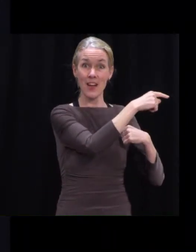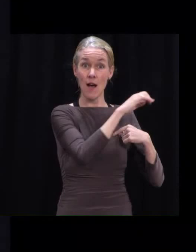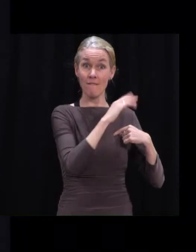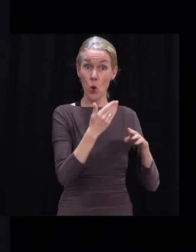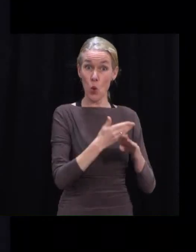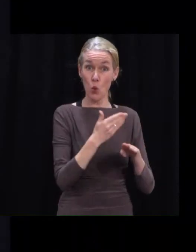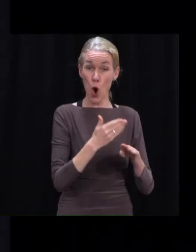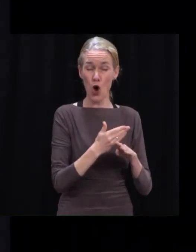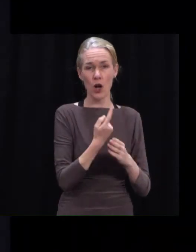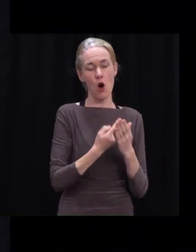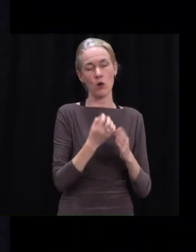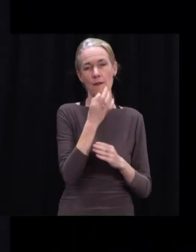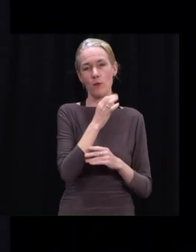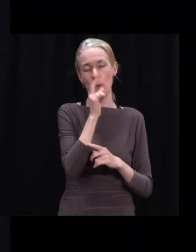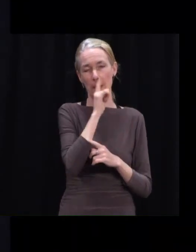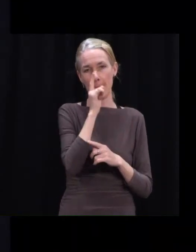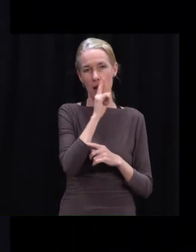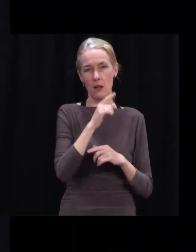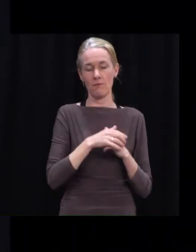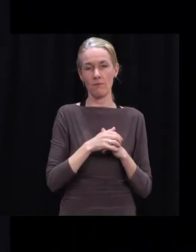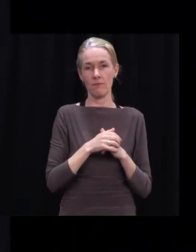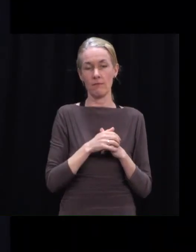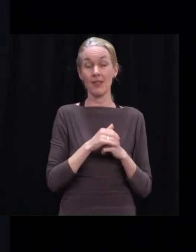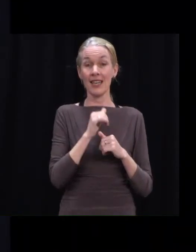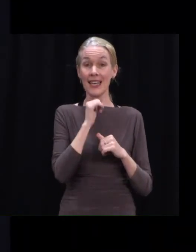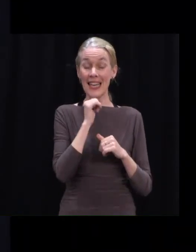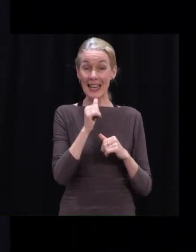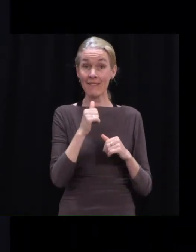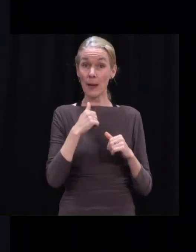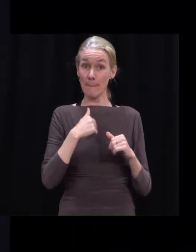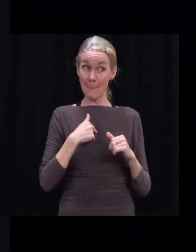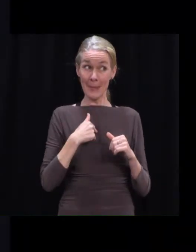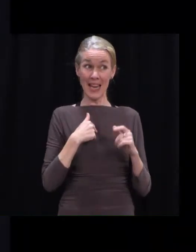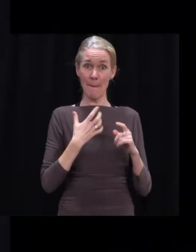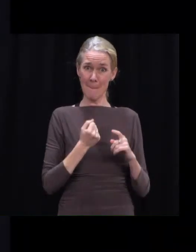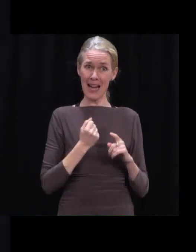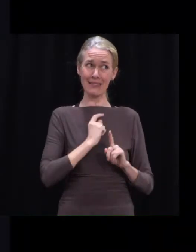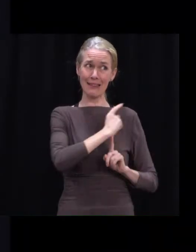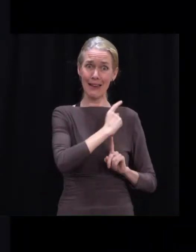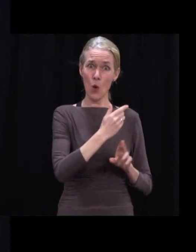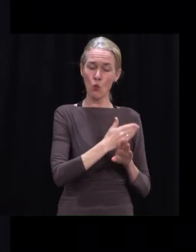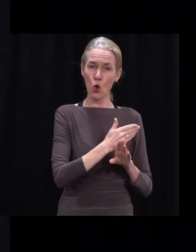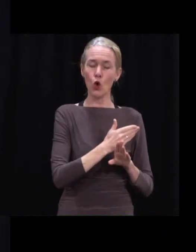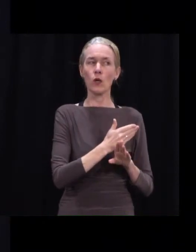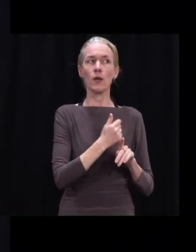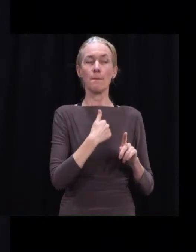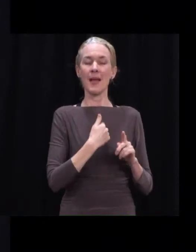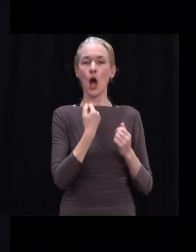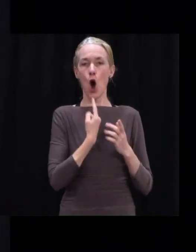the alert level 3 boundary is also strictly limited. If you work for an alert level 4 business or service you are